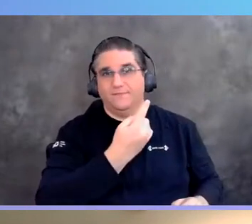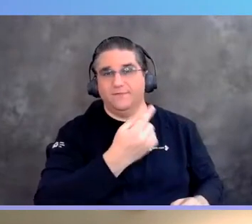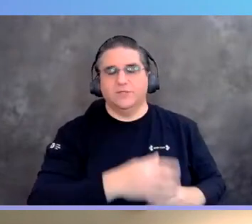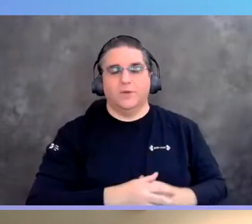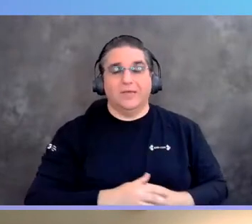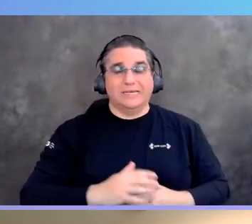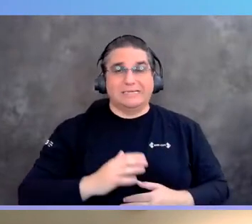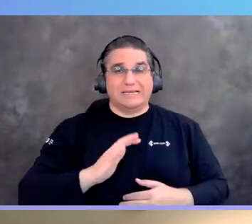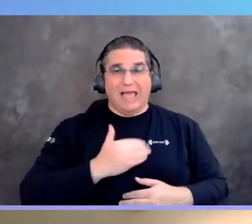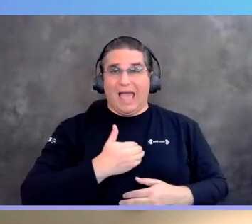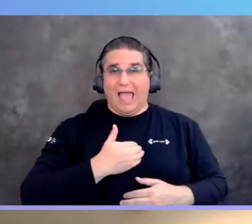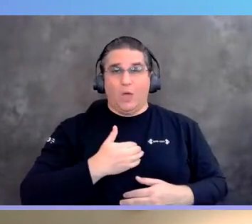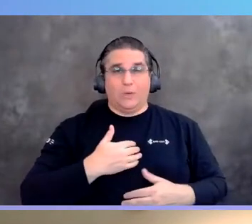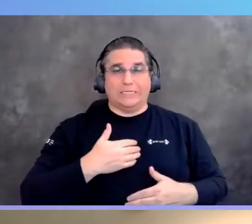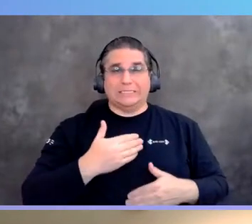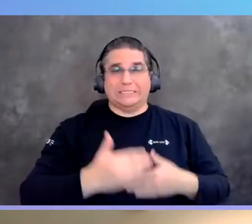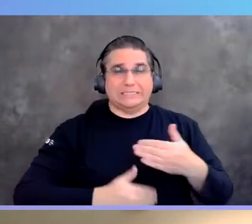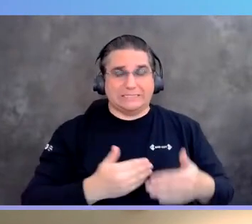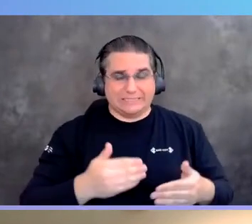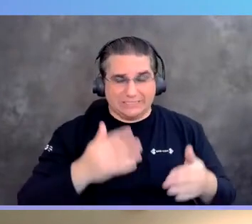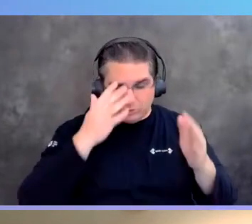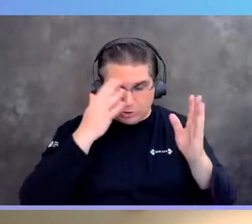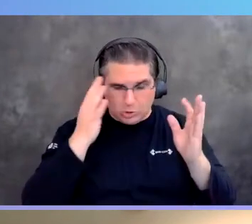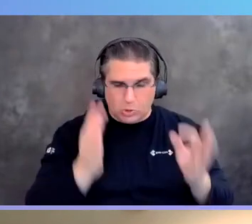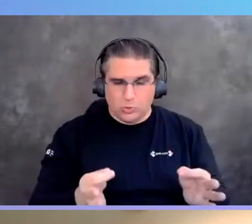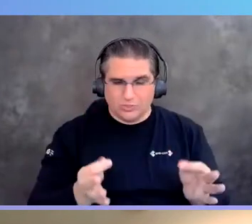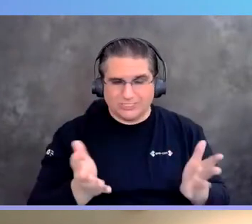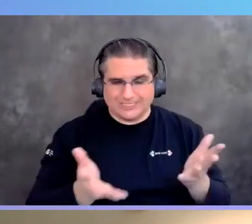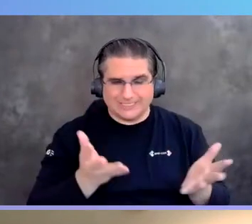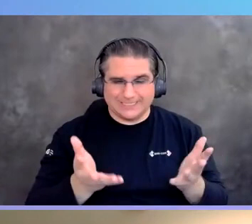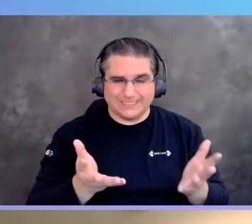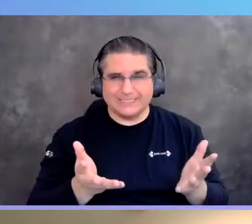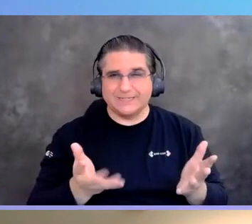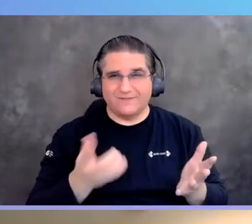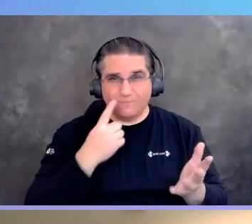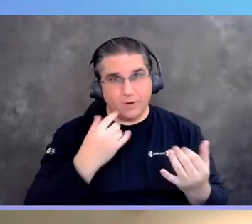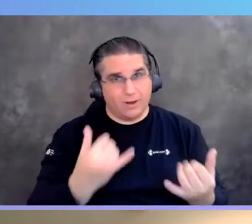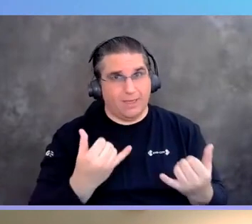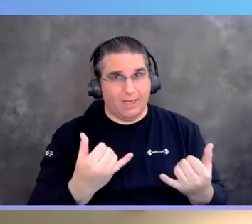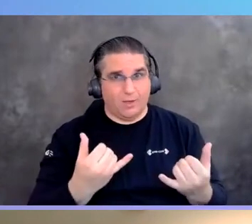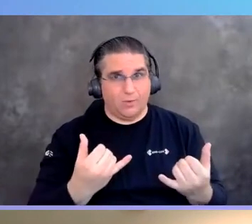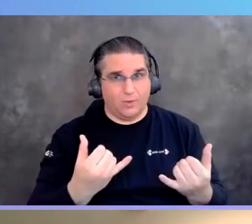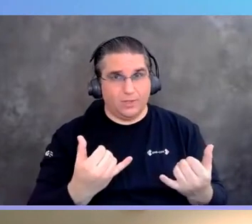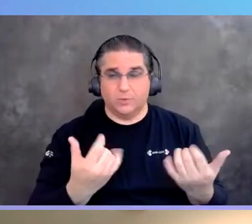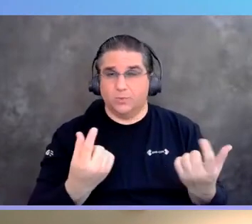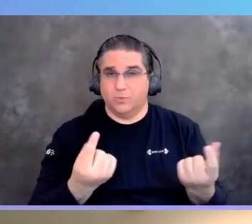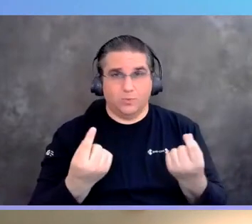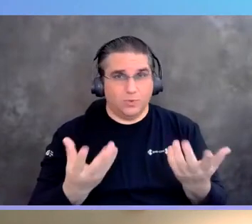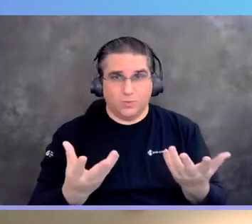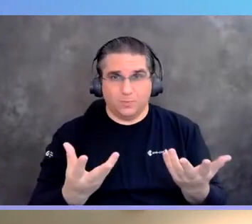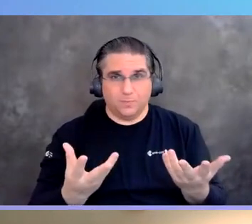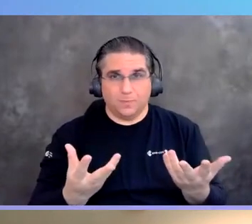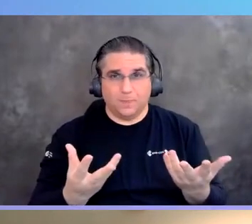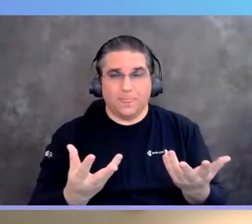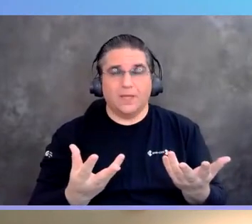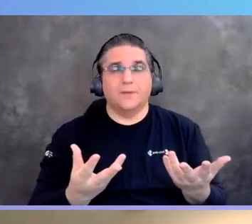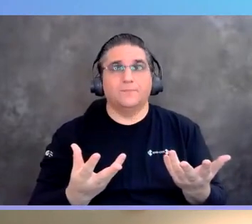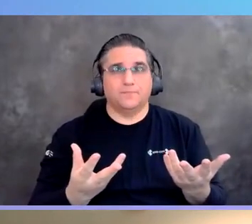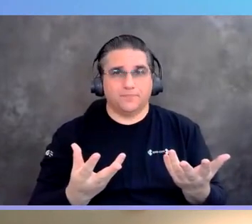conclusion, our initial conclusion is to use explicit